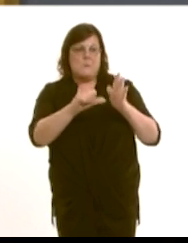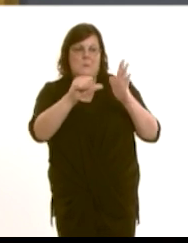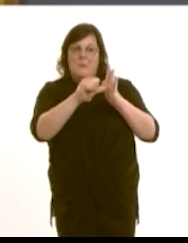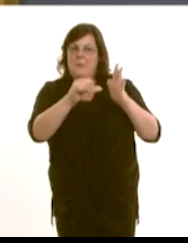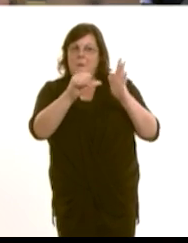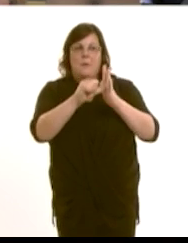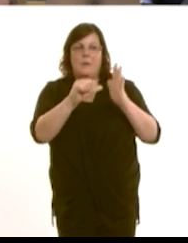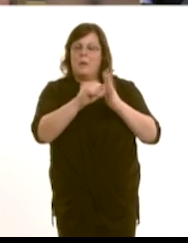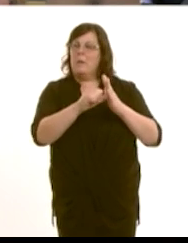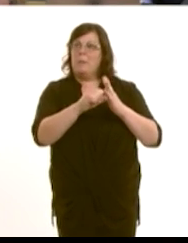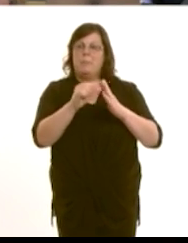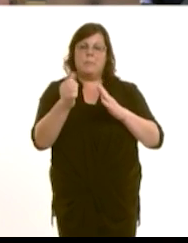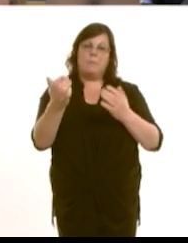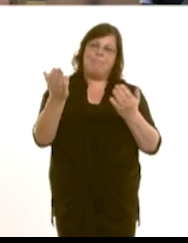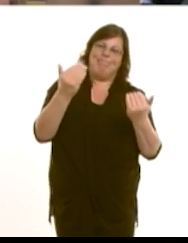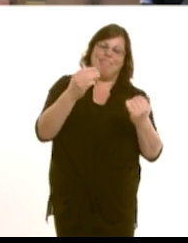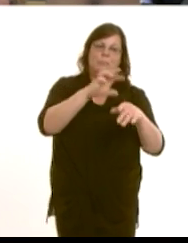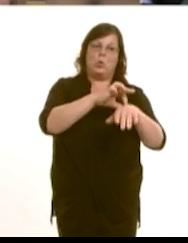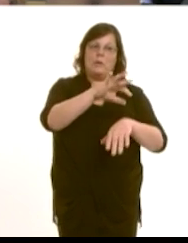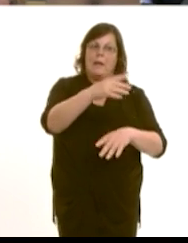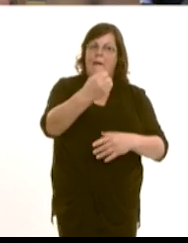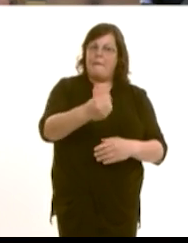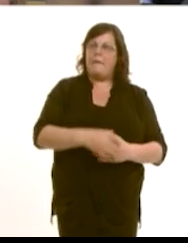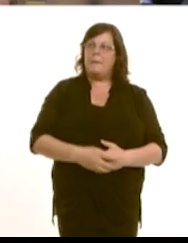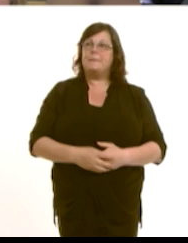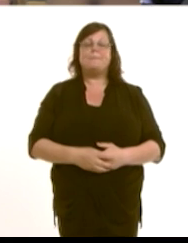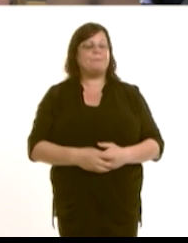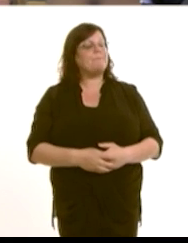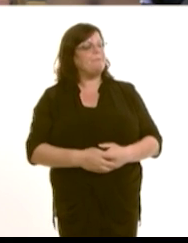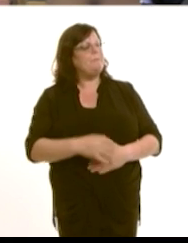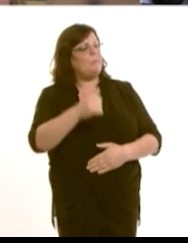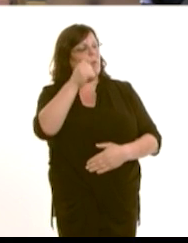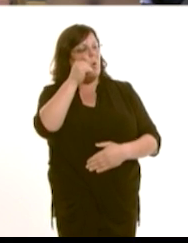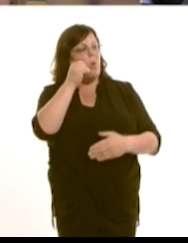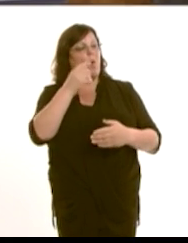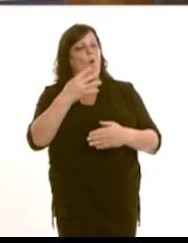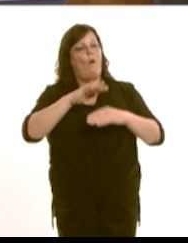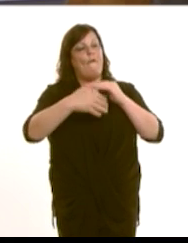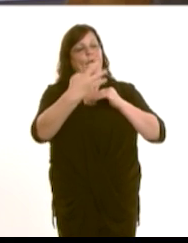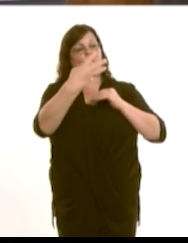Carwyn Jones: Yes, we put in additional investment of over £40 million last year in primary